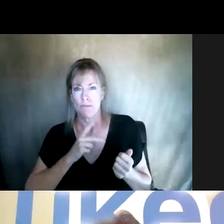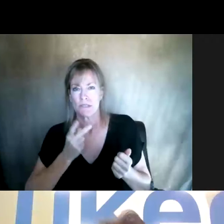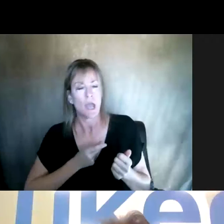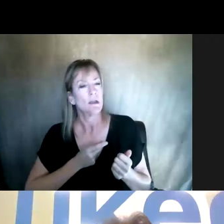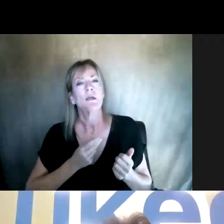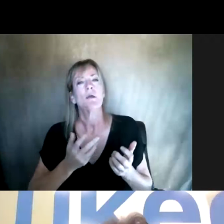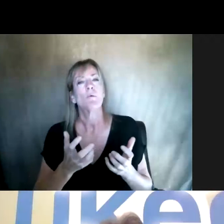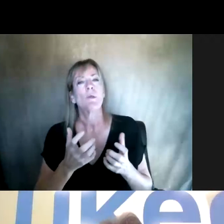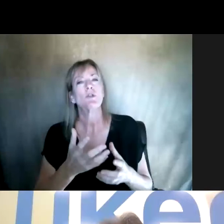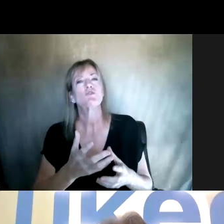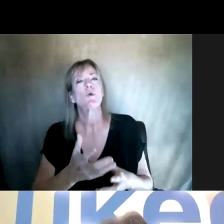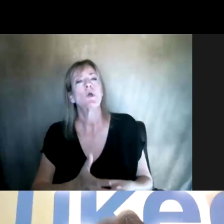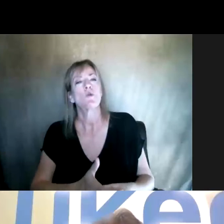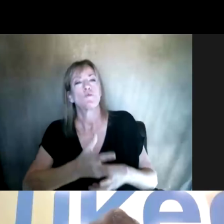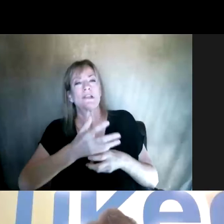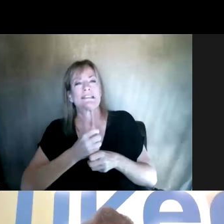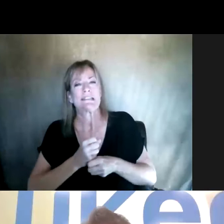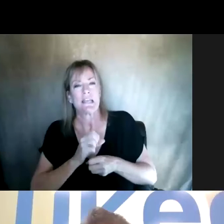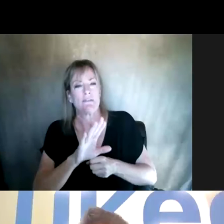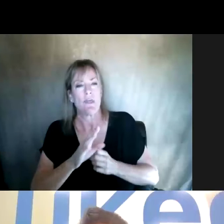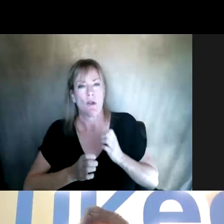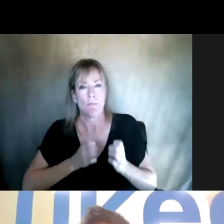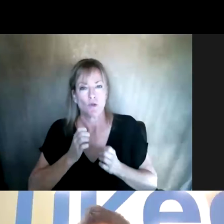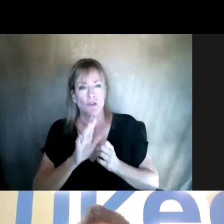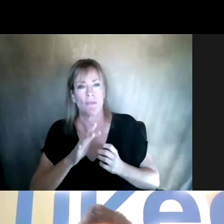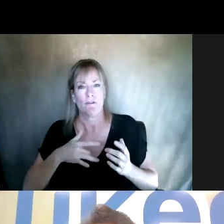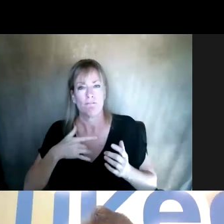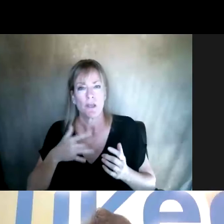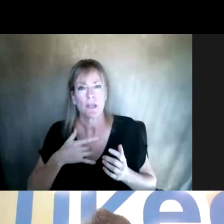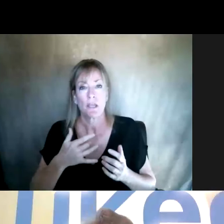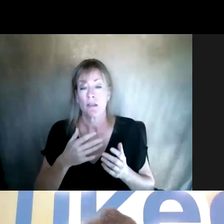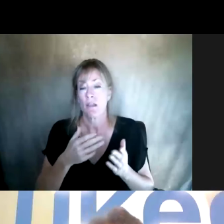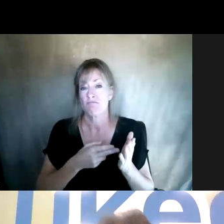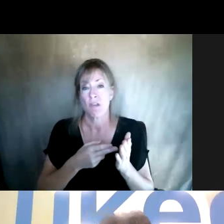RECEIVE THEIR EMOTION AND FEELINGS AND WE ARE GOING TO SHOW HOW